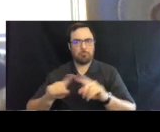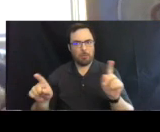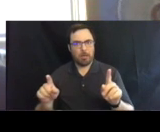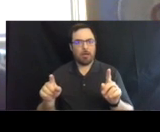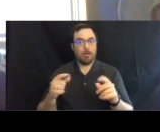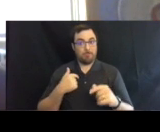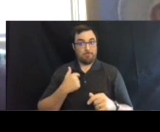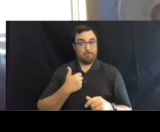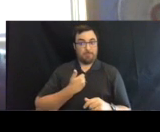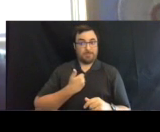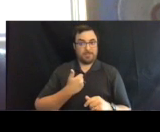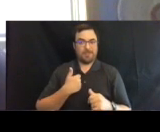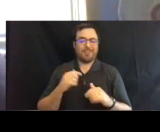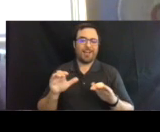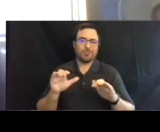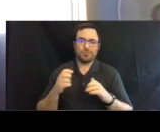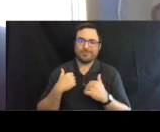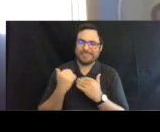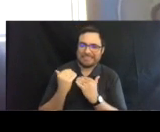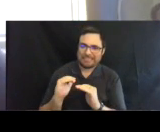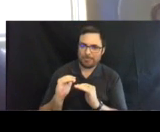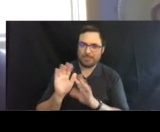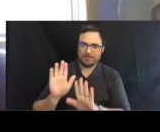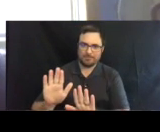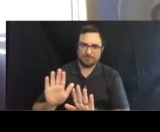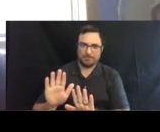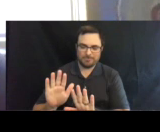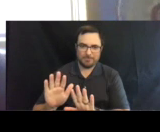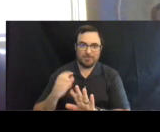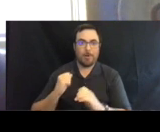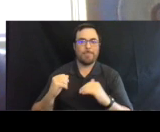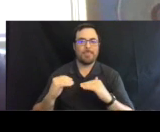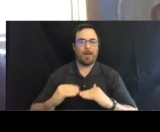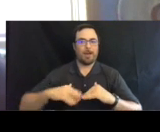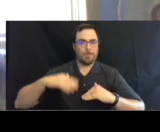a limited amount of the the bottom-up skills because it's not putting it into